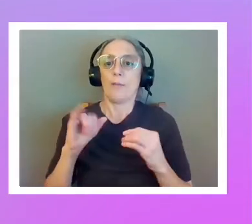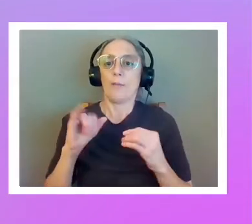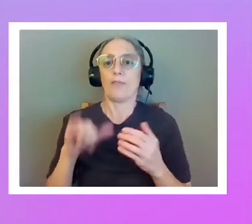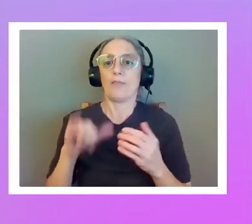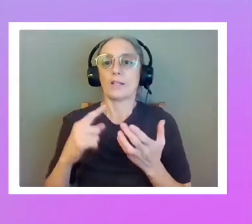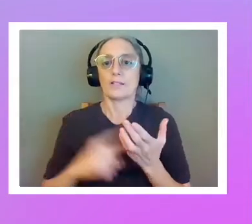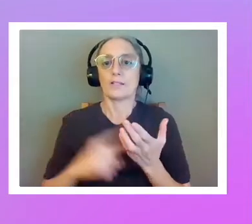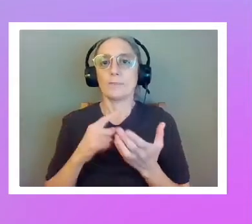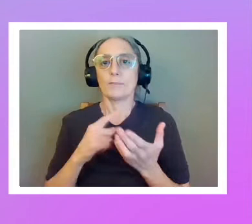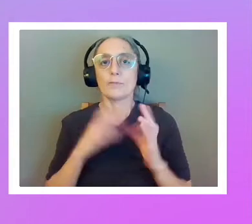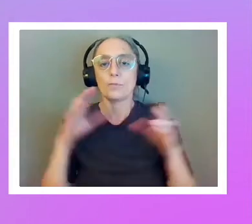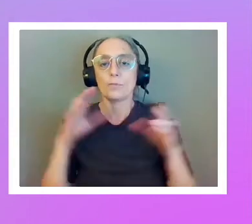on the wrong thing